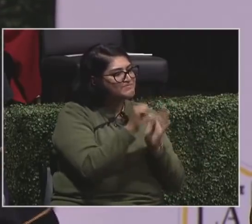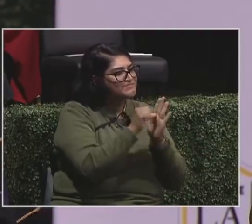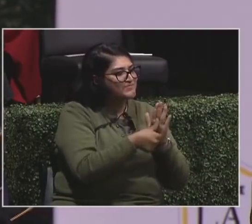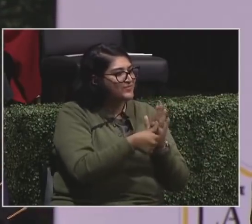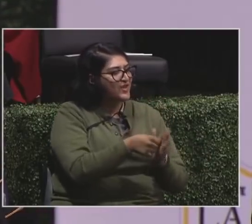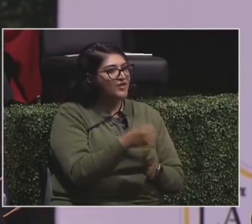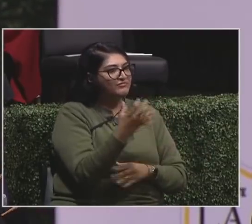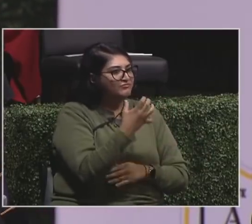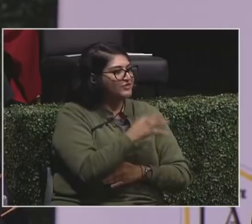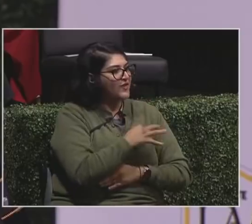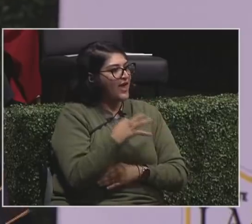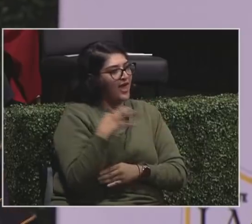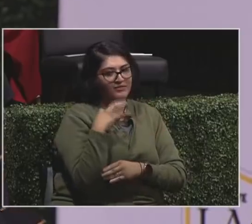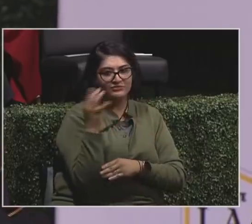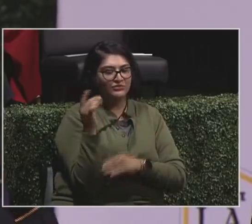IS A NATIONALLY RENOWNED COLLEGE, RANKED